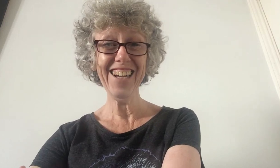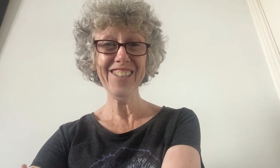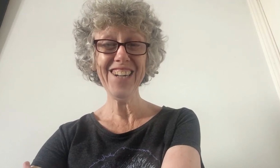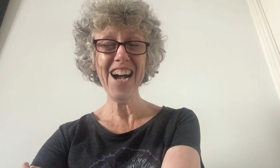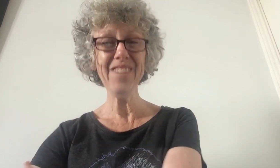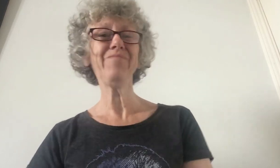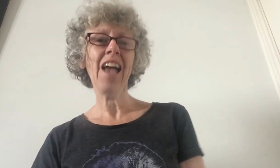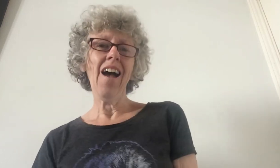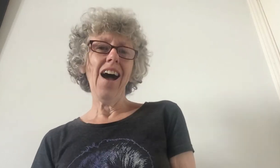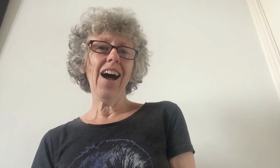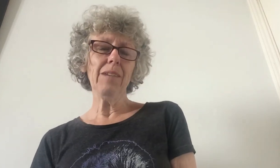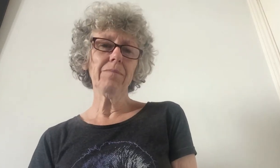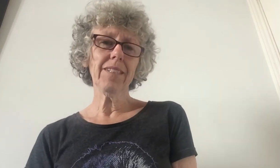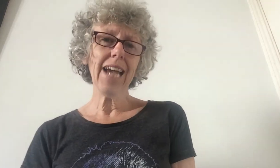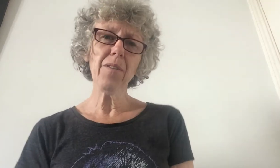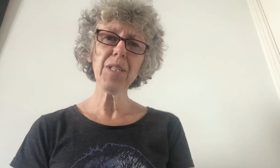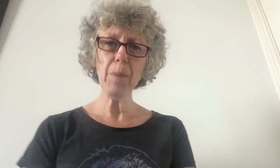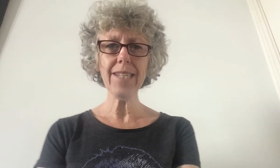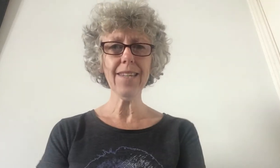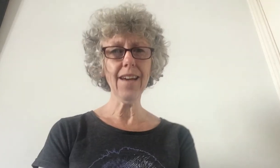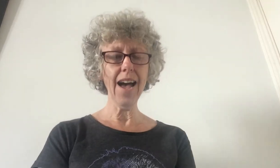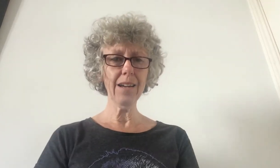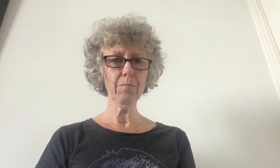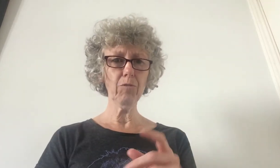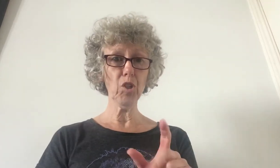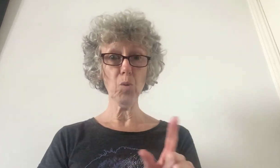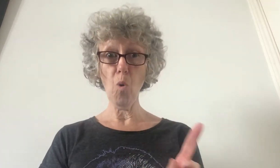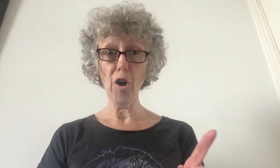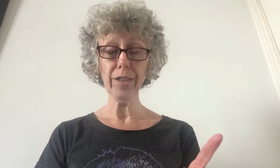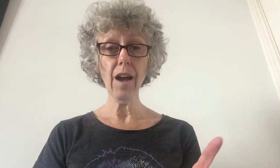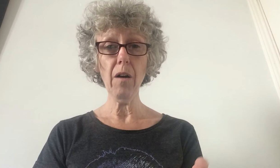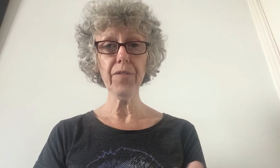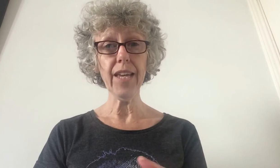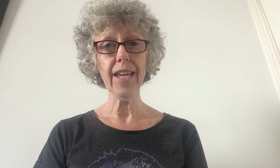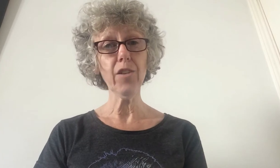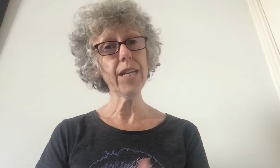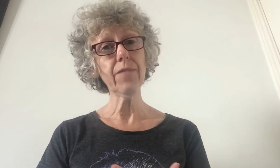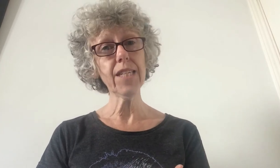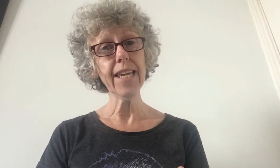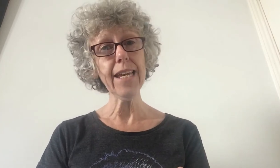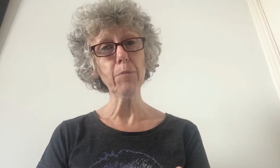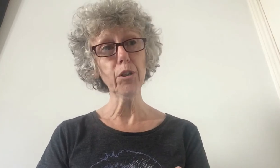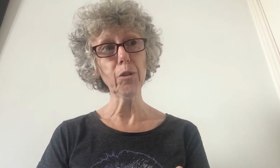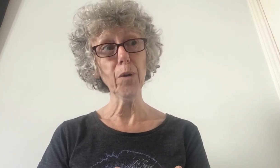Hello. I'm Karen Spicer. I'm just one of the creative team who -